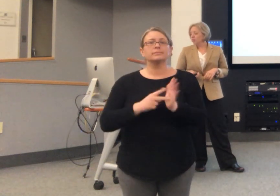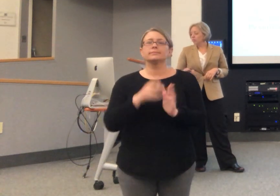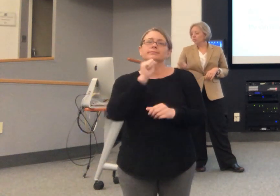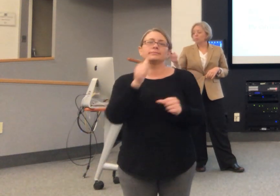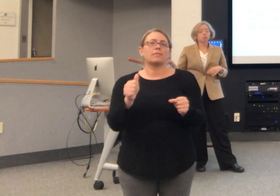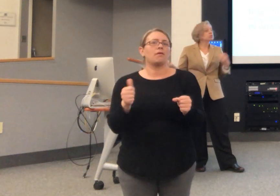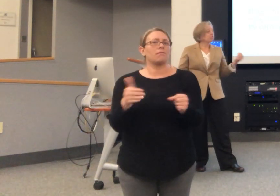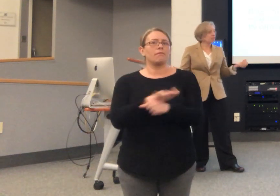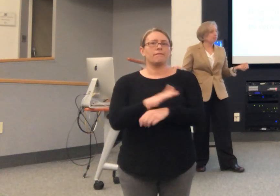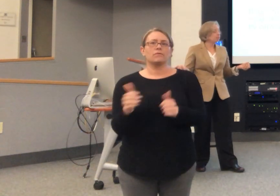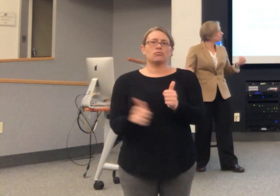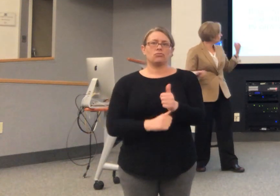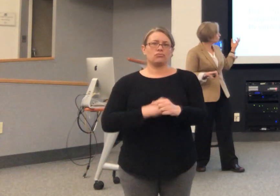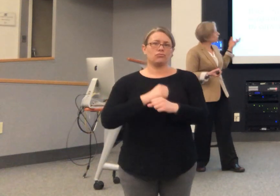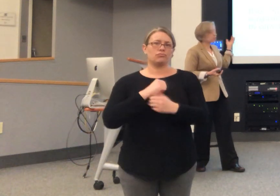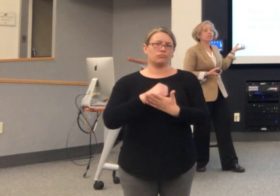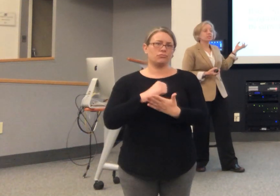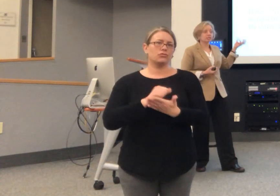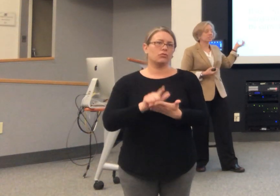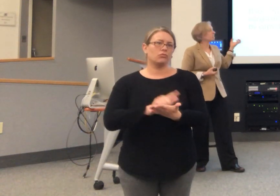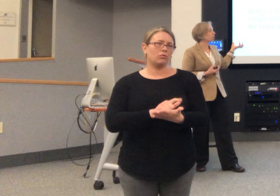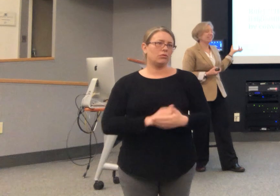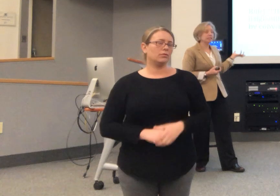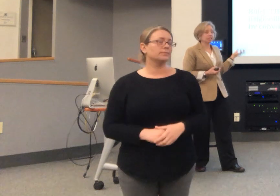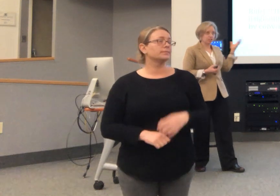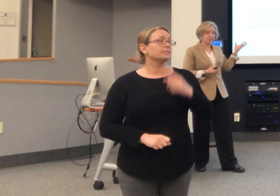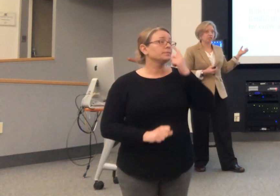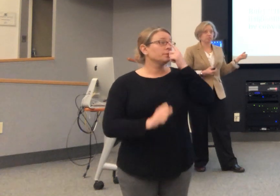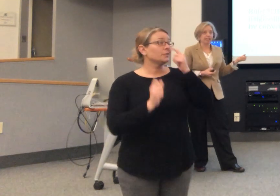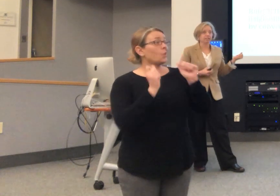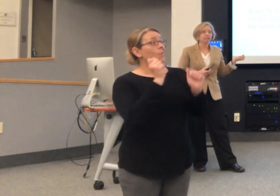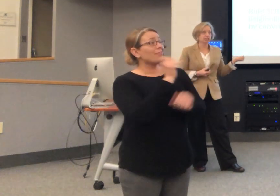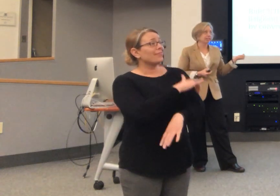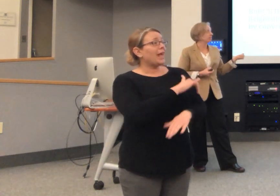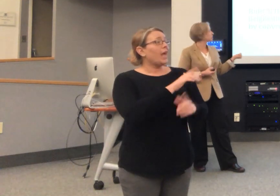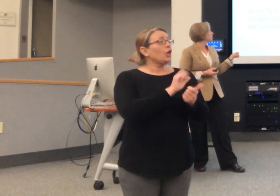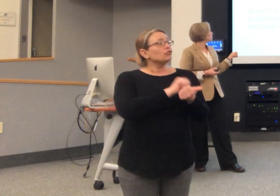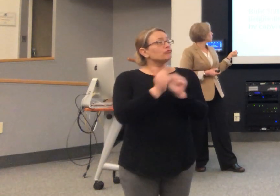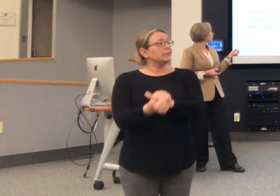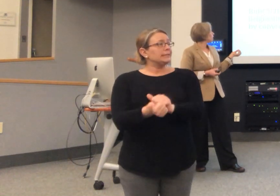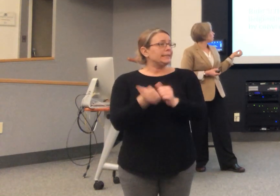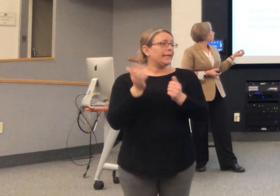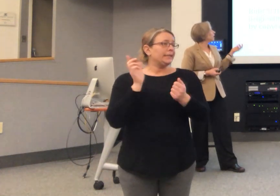So, rule of thumb, if you want to translate this into more English instead of light legalese,